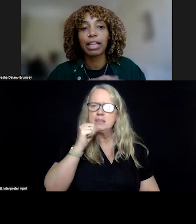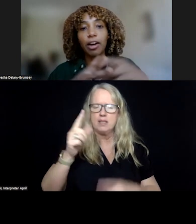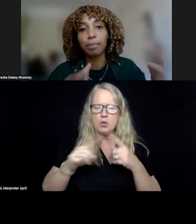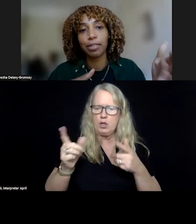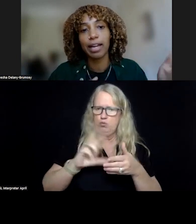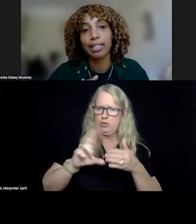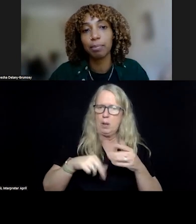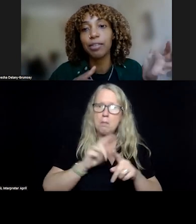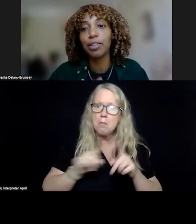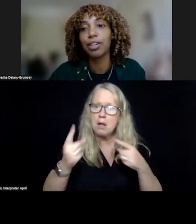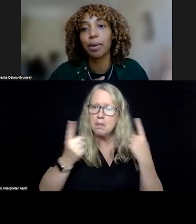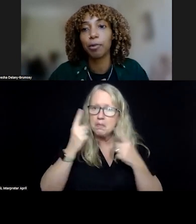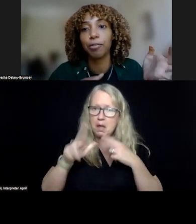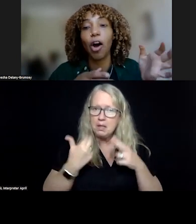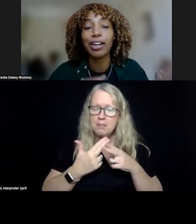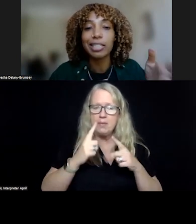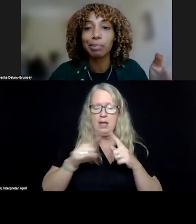THEY THOUGHT ABOUT THAT, BUT SAID GIVEN THE NUMBER OF AUDIENCE